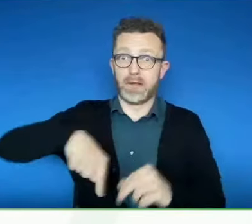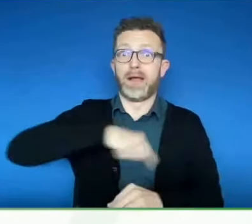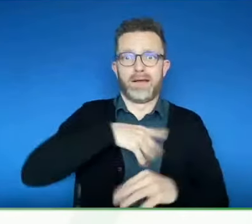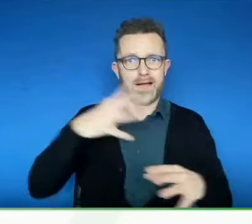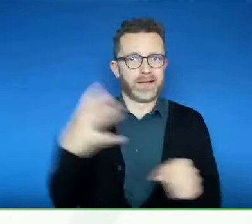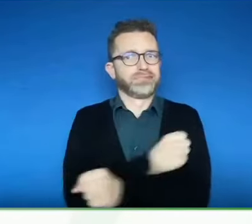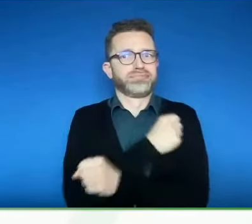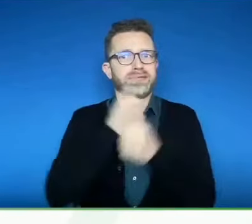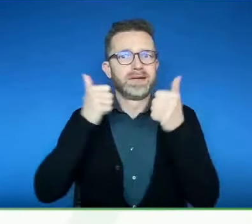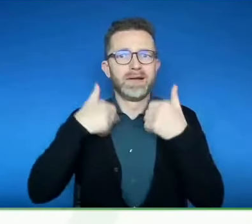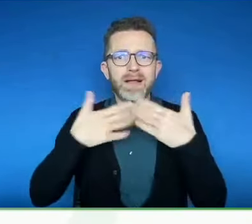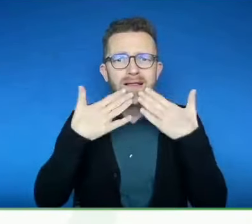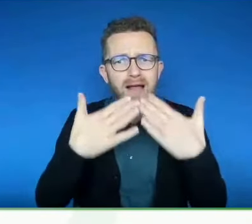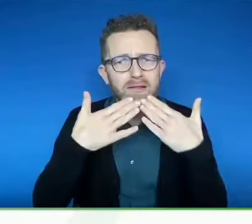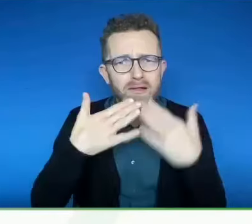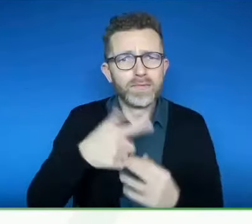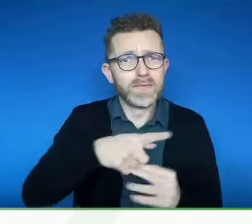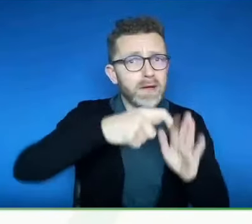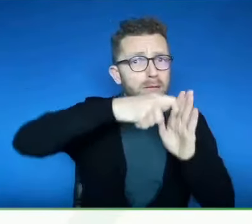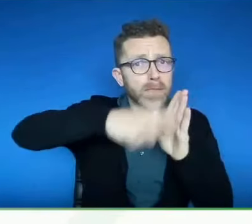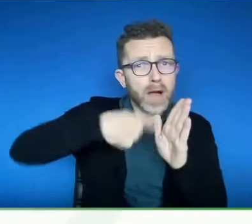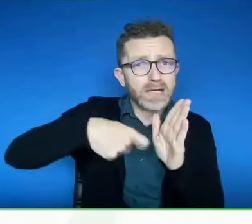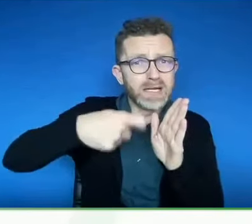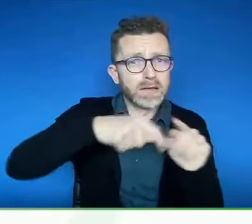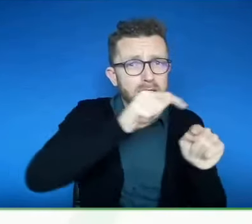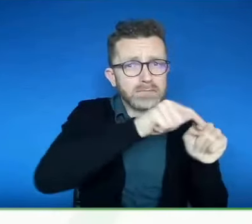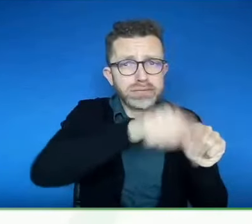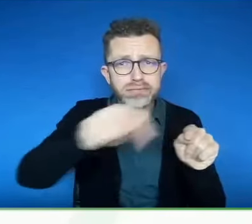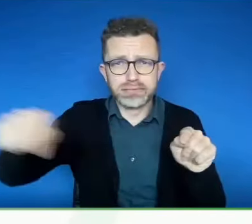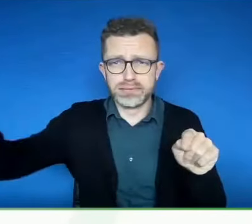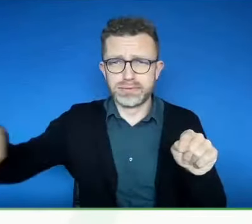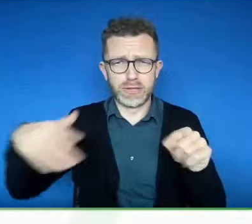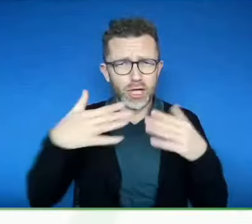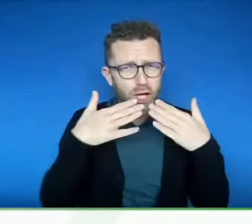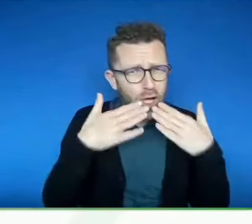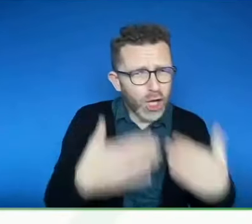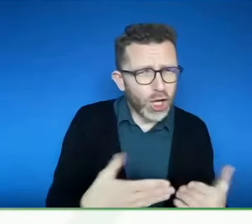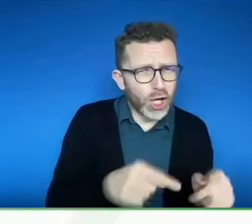And when we support each other, and we come together and share